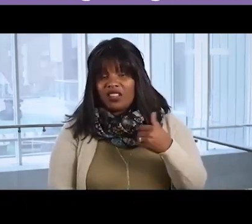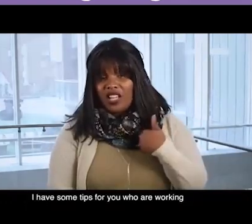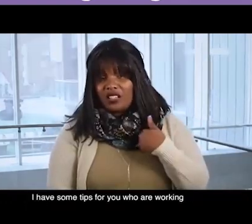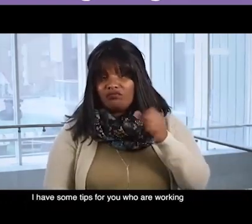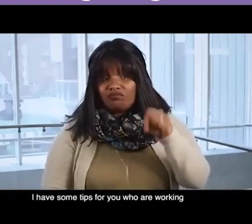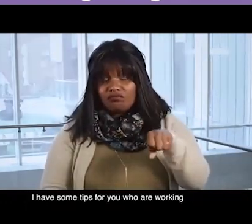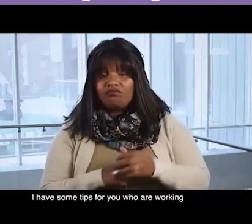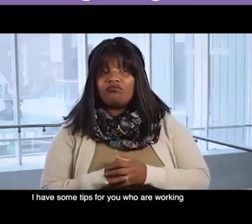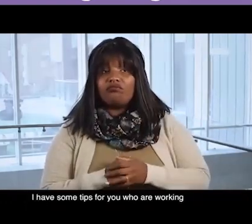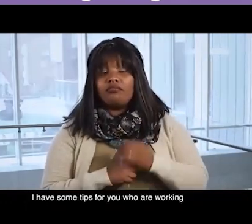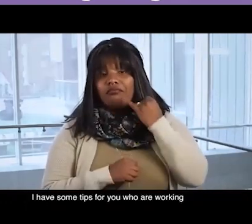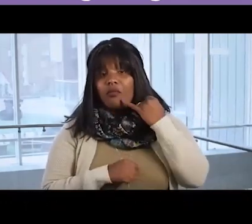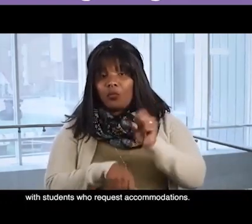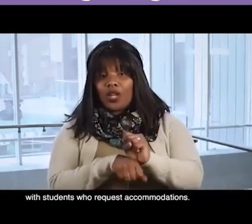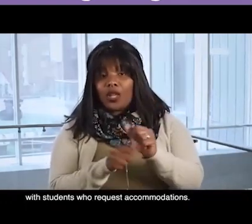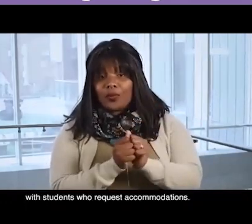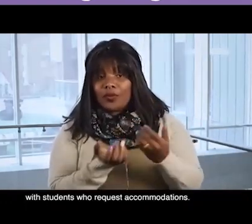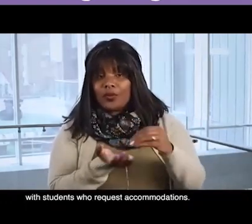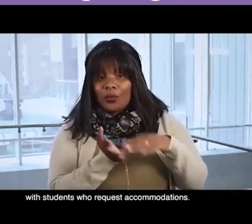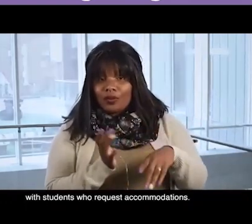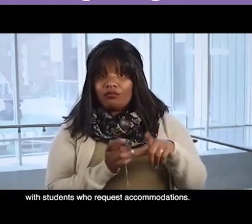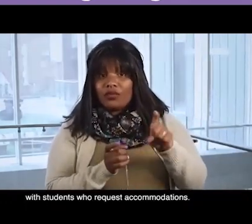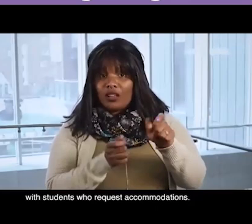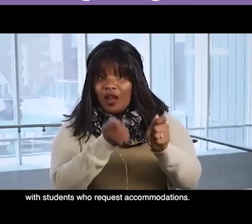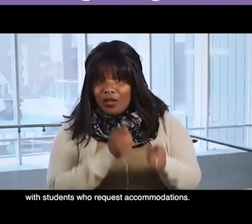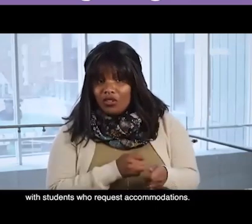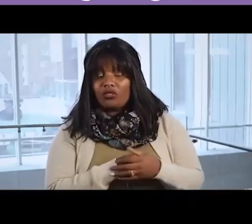I have some tips for those of you who work with students who request accommodations.